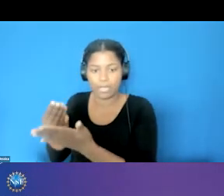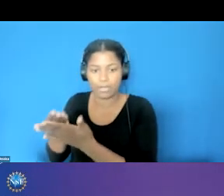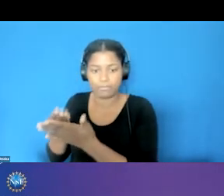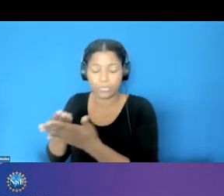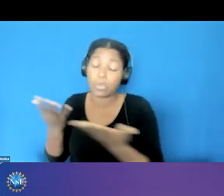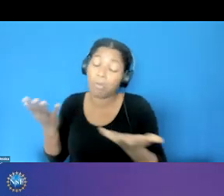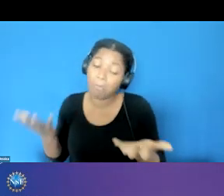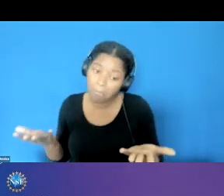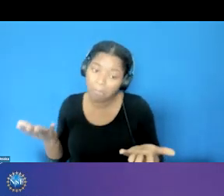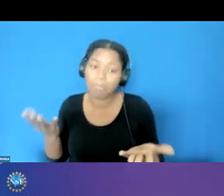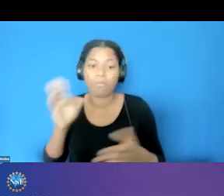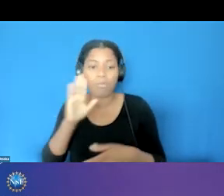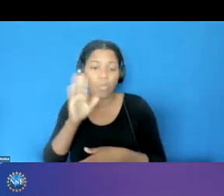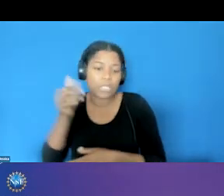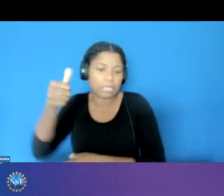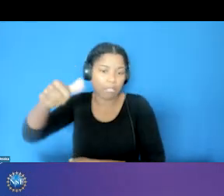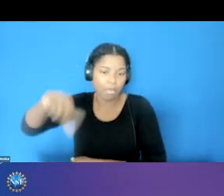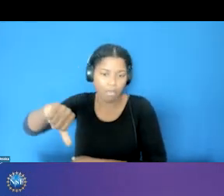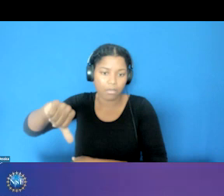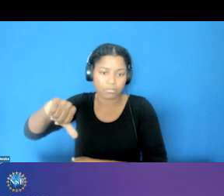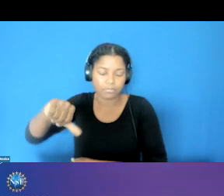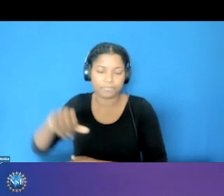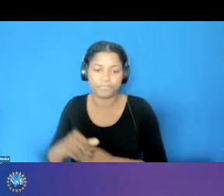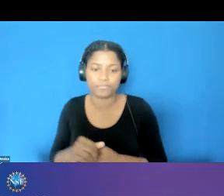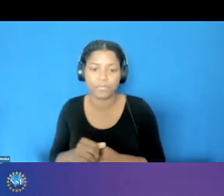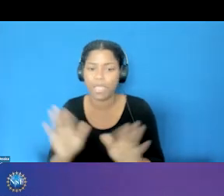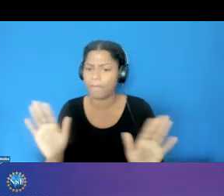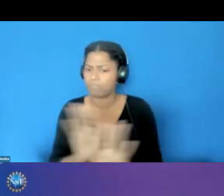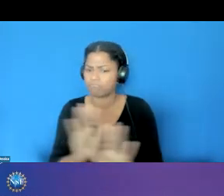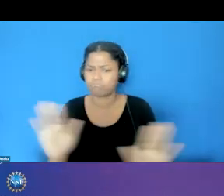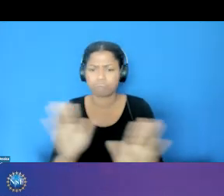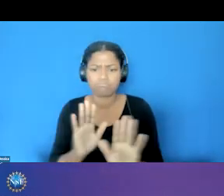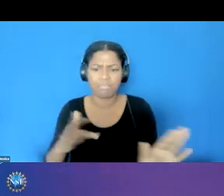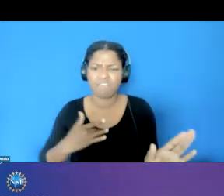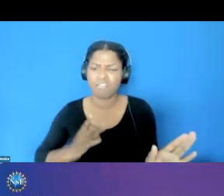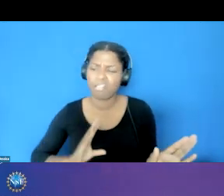So we may decline the award for those reasons. But please do not get discouraged.